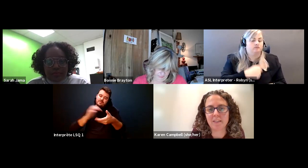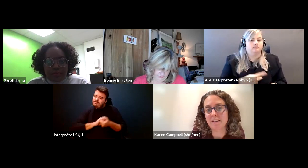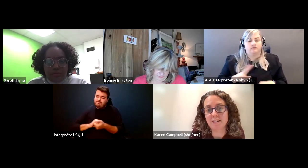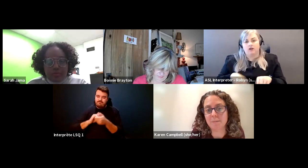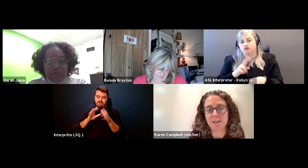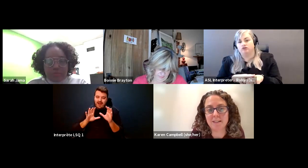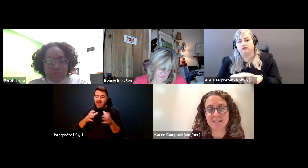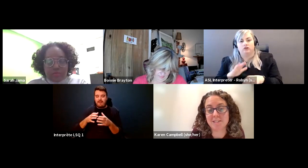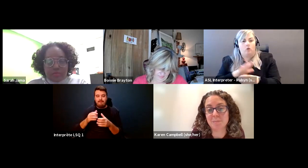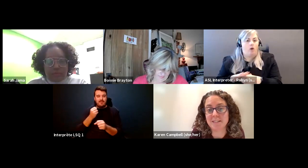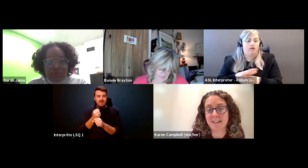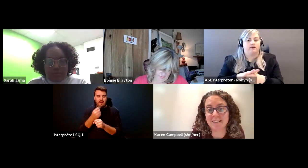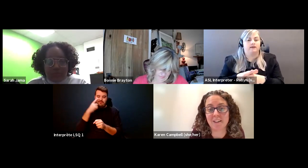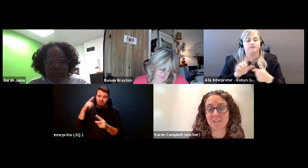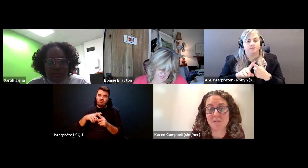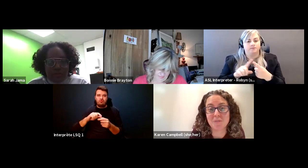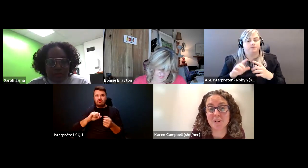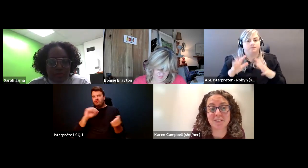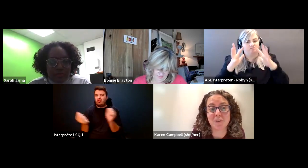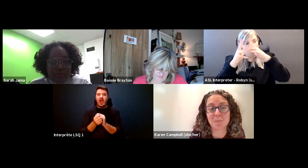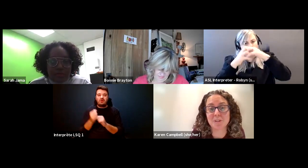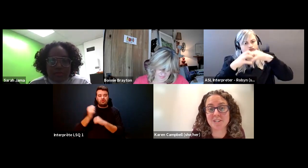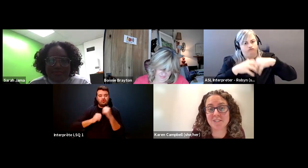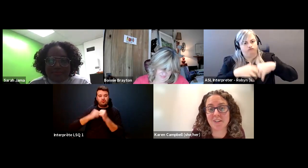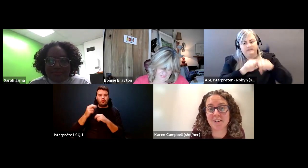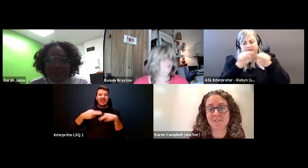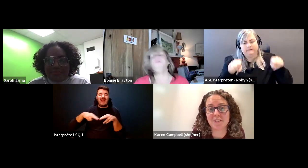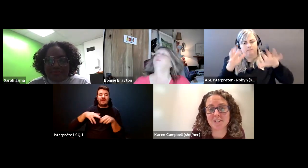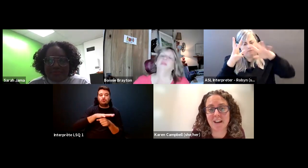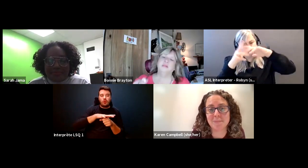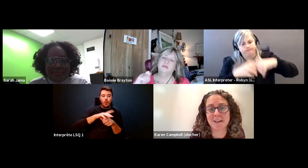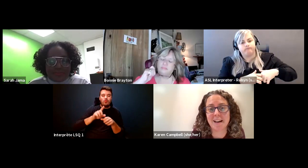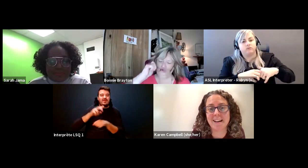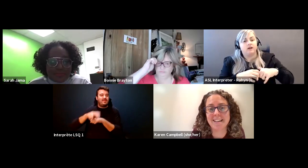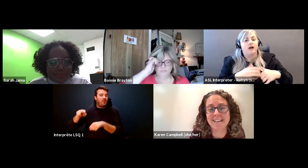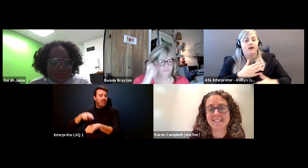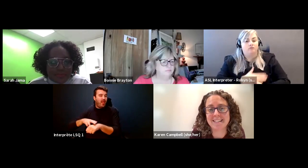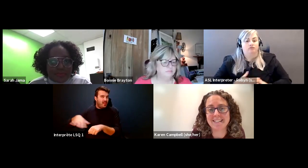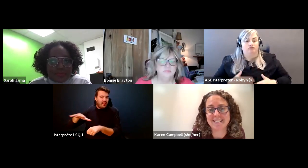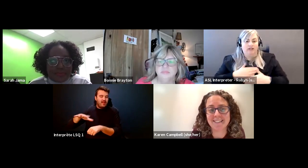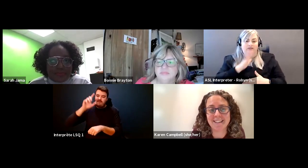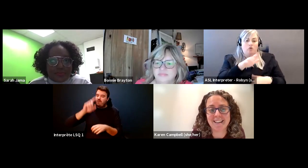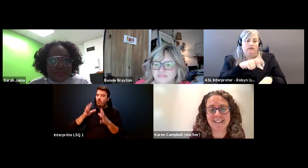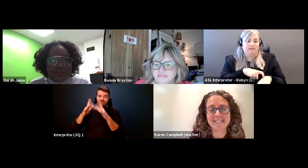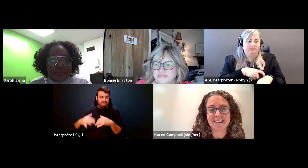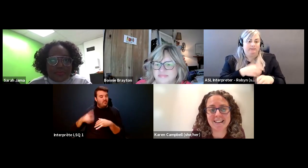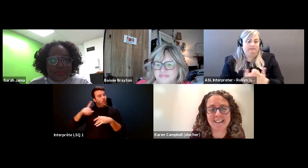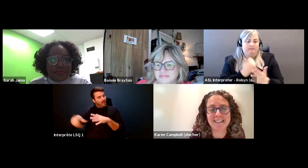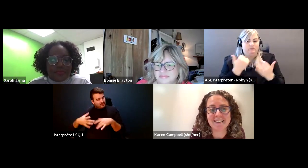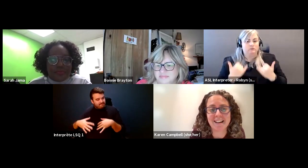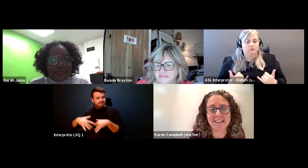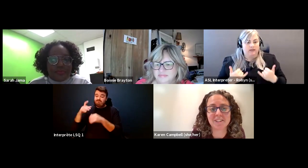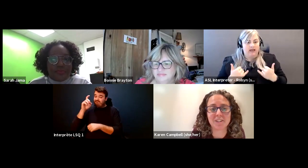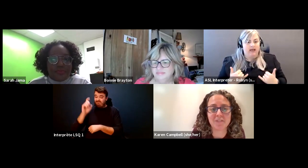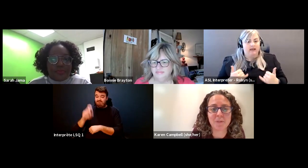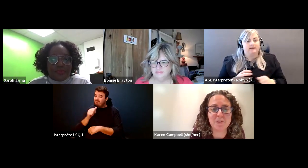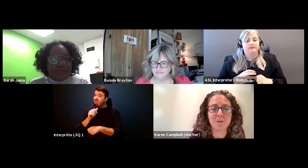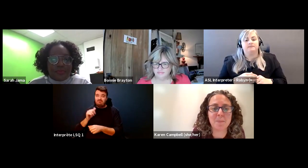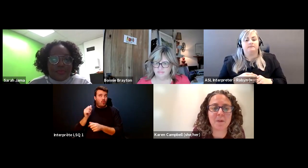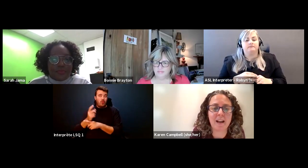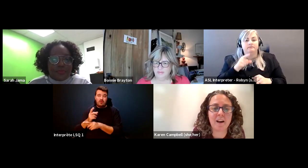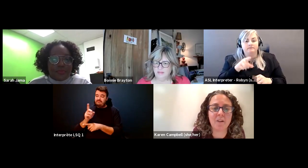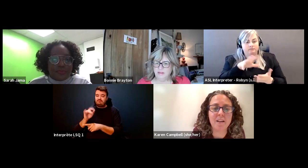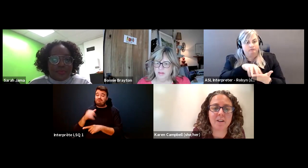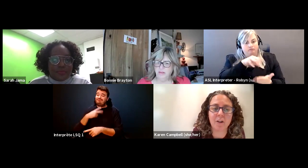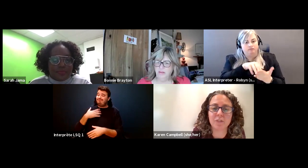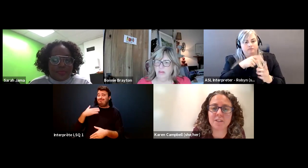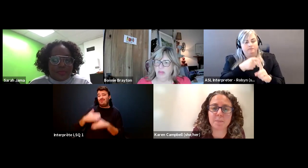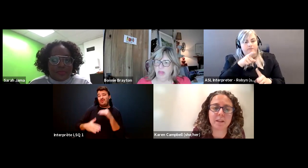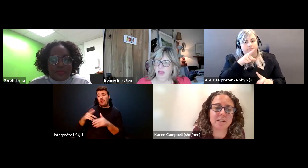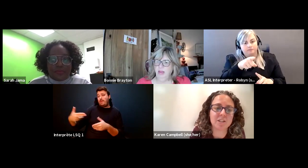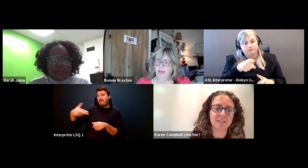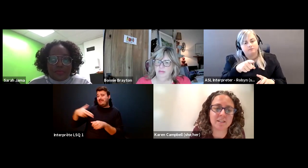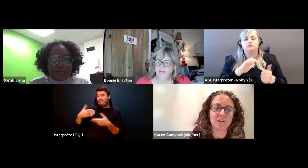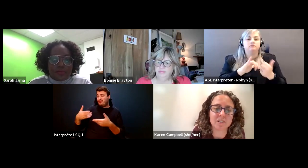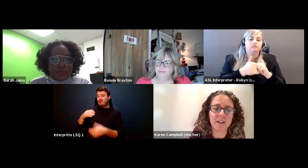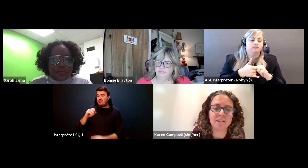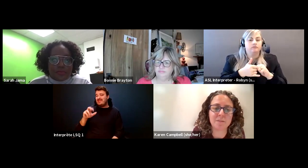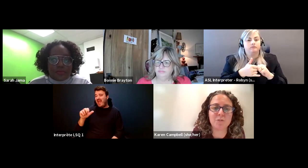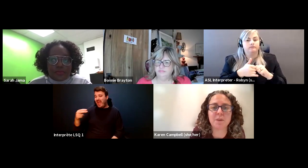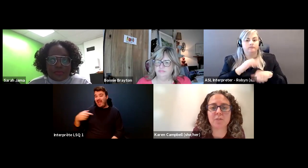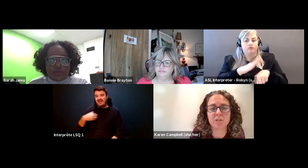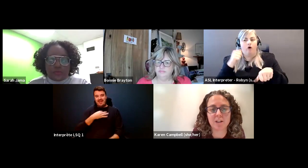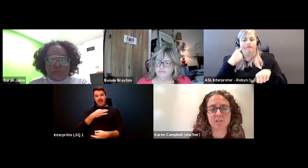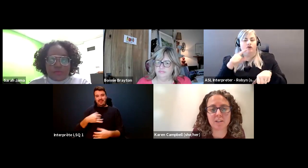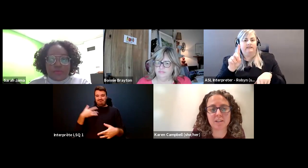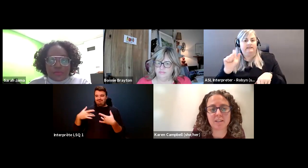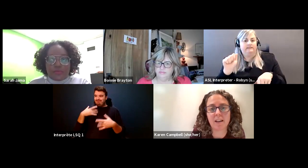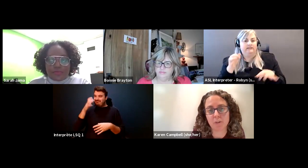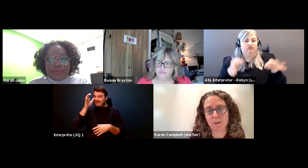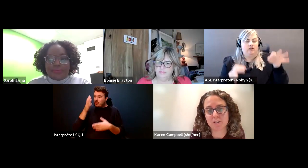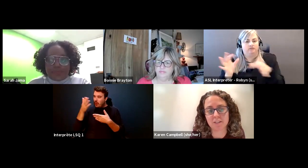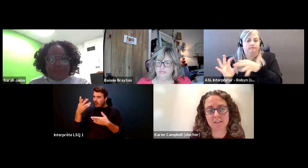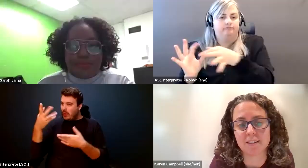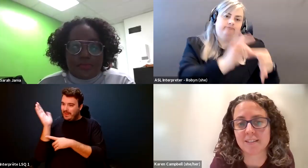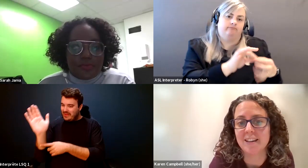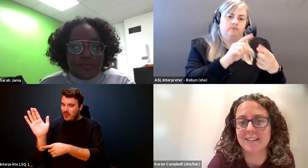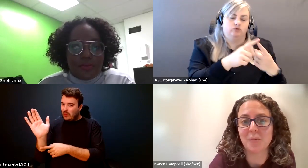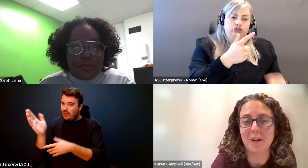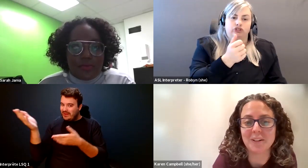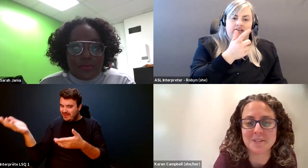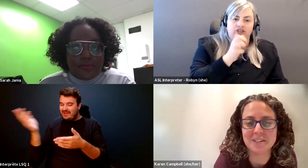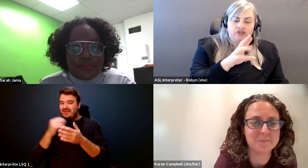Karen Campbell (she/her): that need to be to be taken down so we're so appreciative of your time today Sarah and to learning from you about how calls for disability justice are tied to the movement for gender justice and for Racial justice so welcome to you.